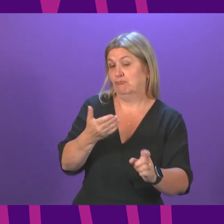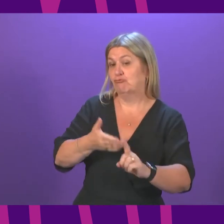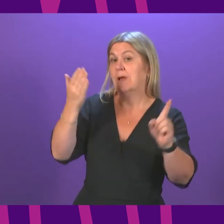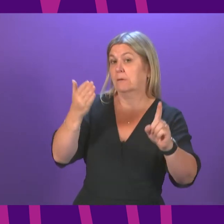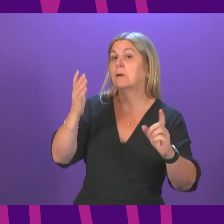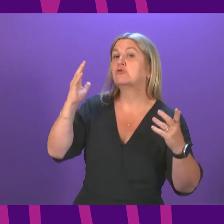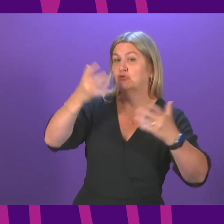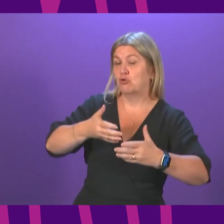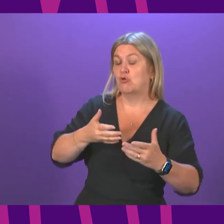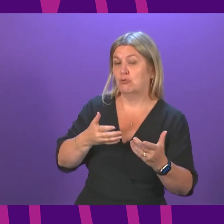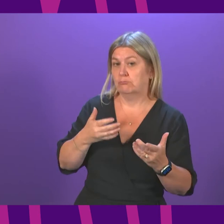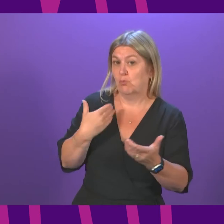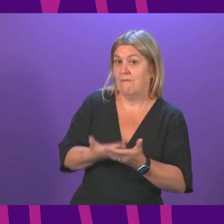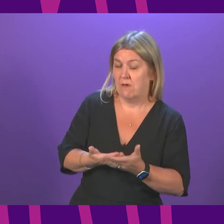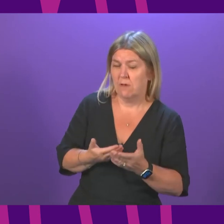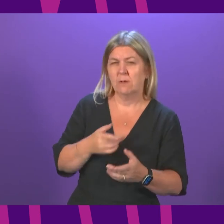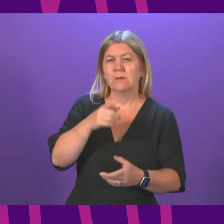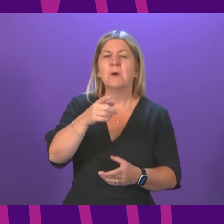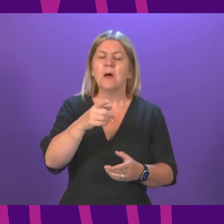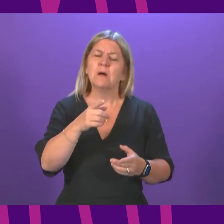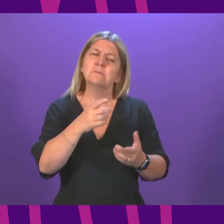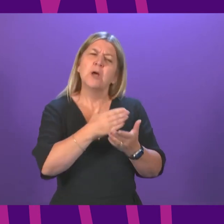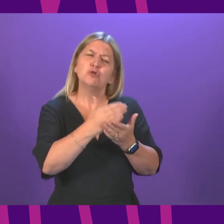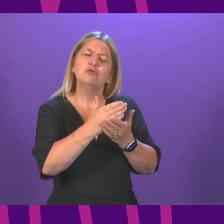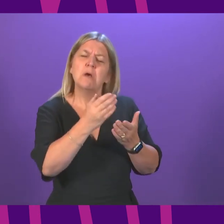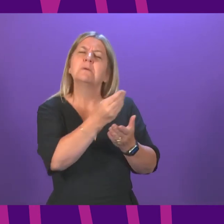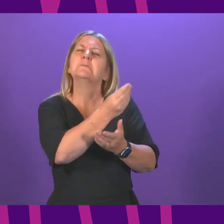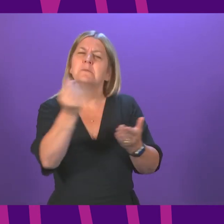However, I share the concern that some members have expressed that the amendments might not